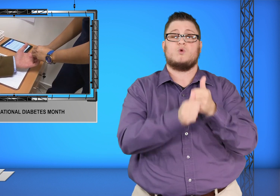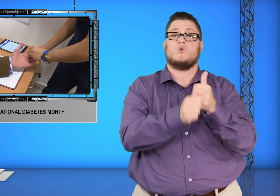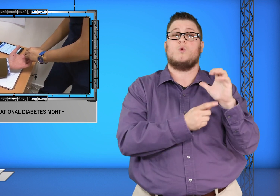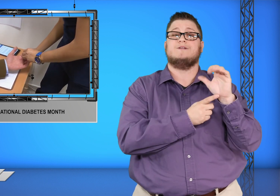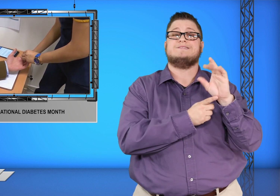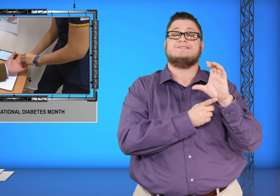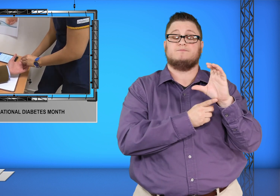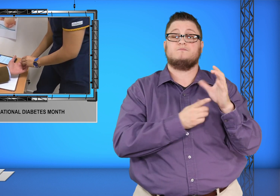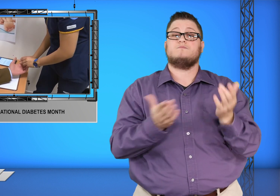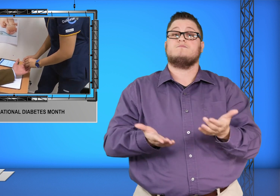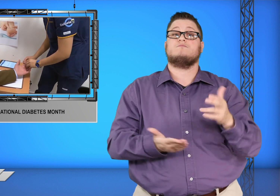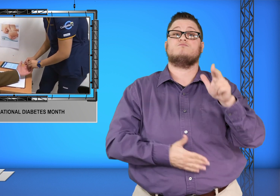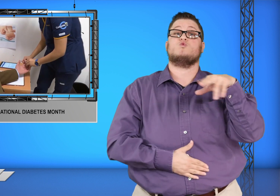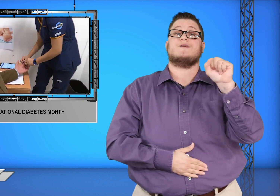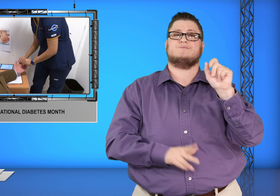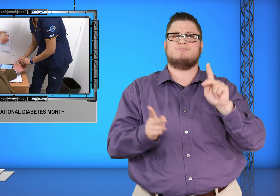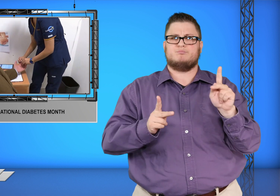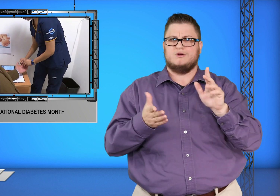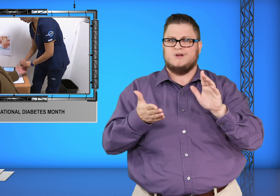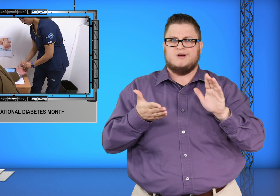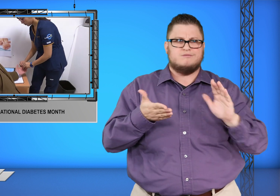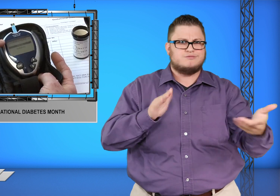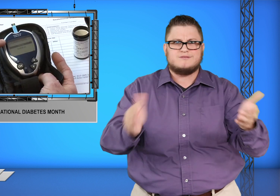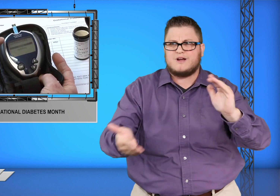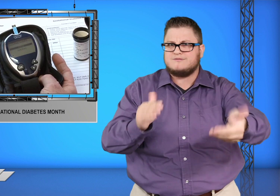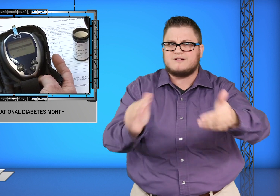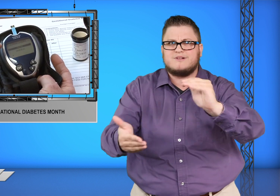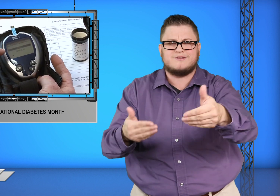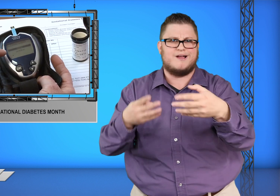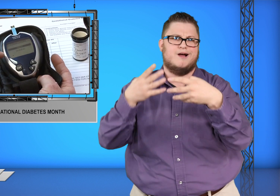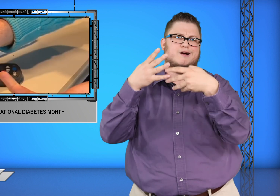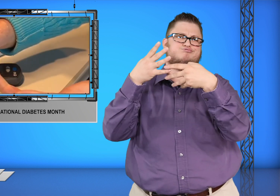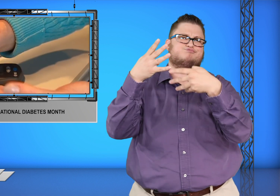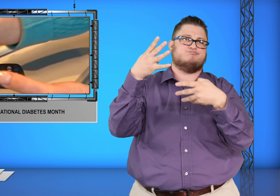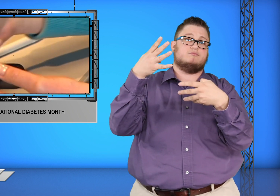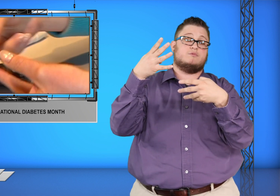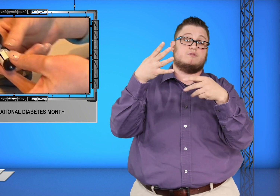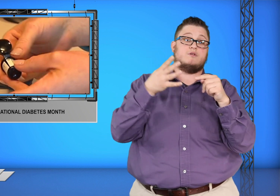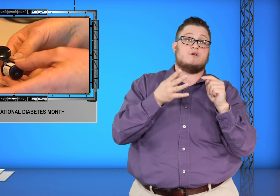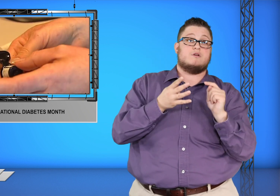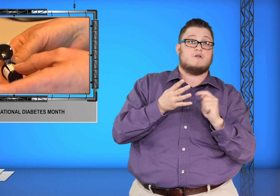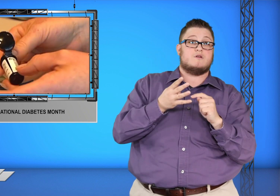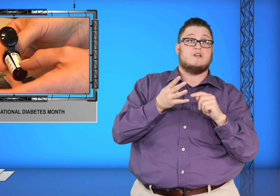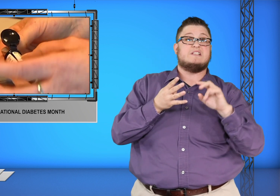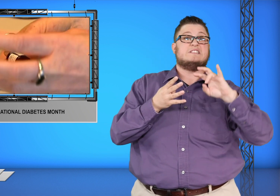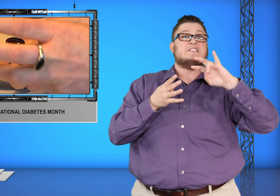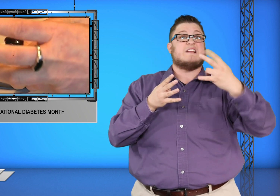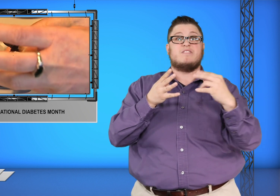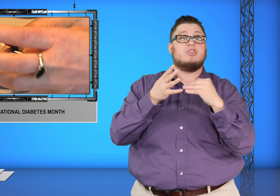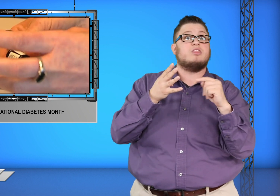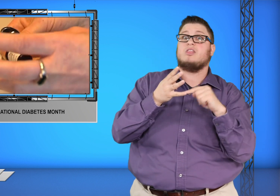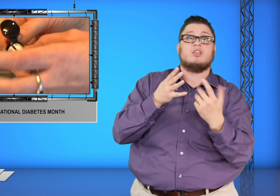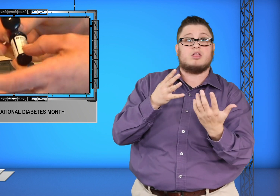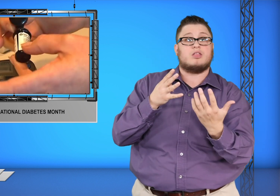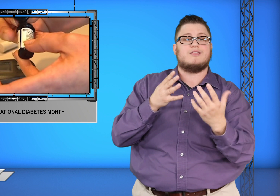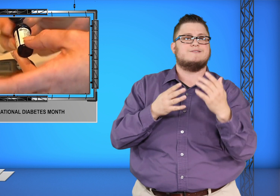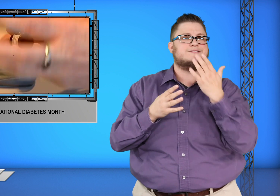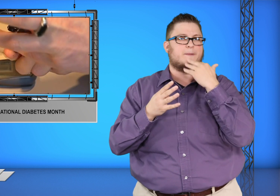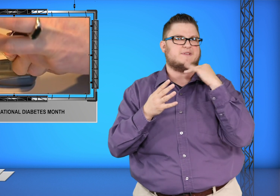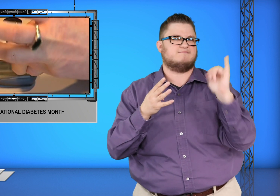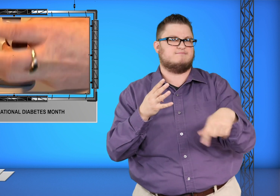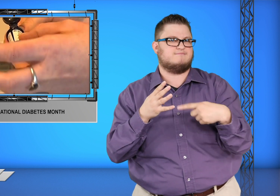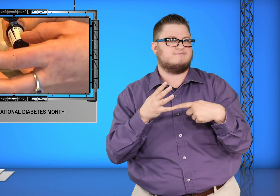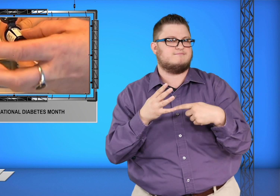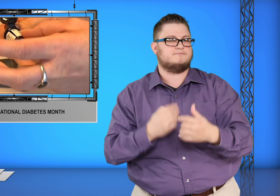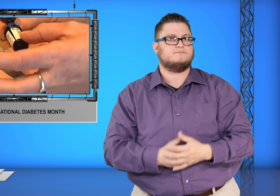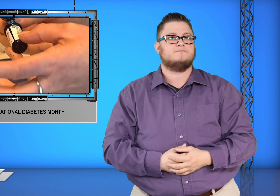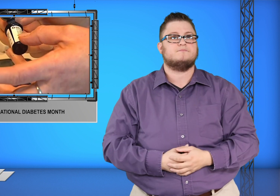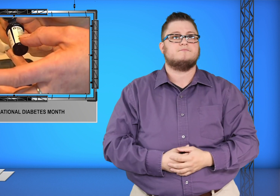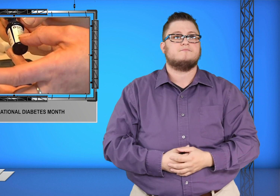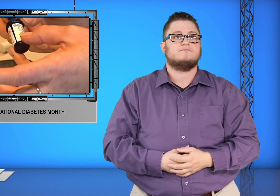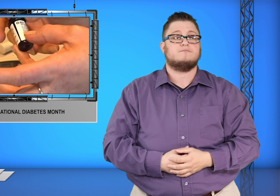According to the CDC, it's the 7th leading cause of death in the U.S.